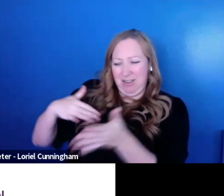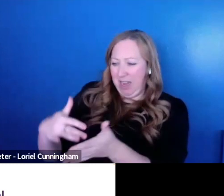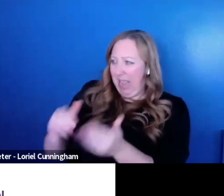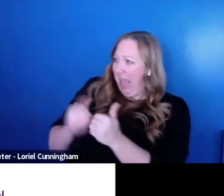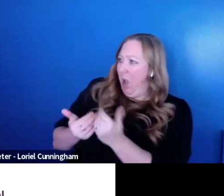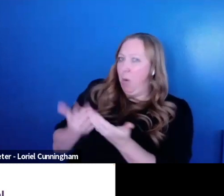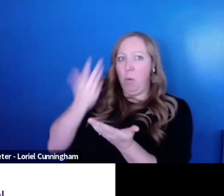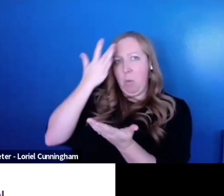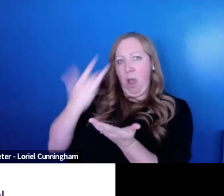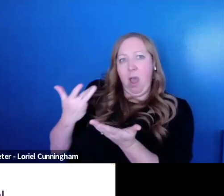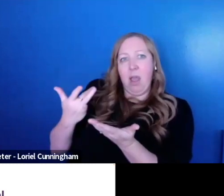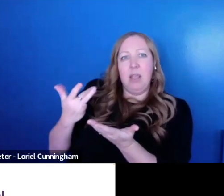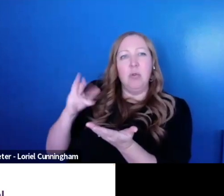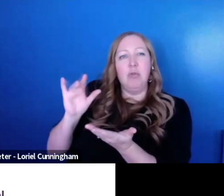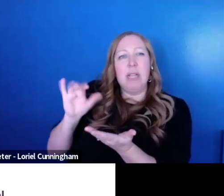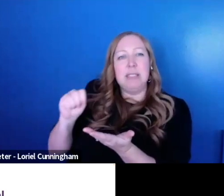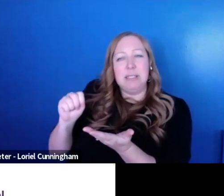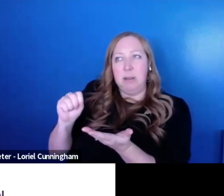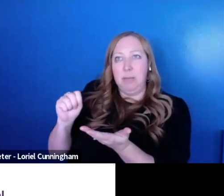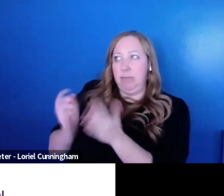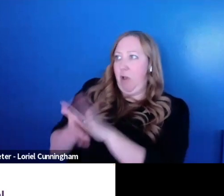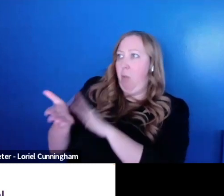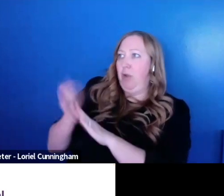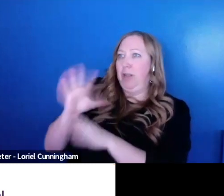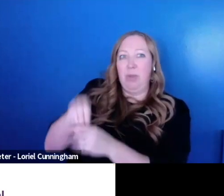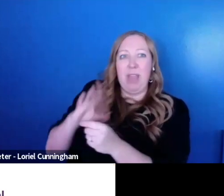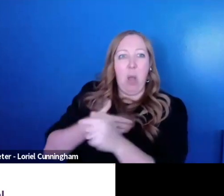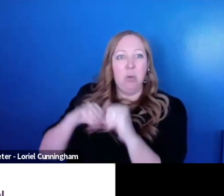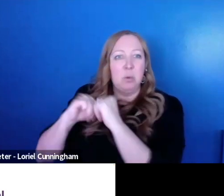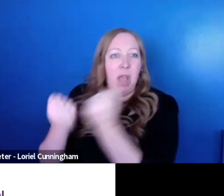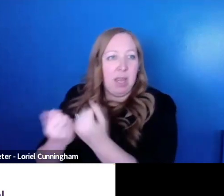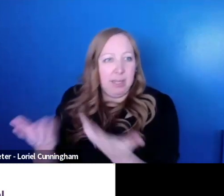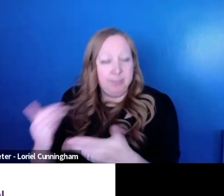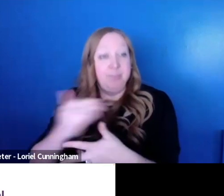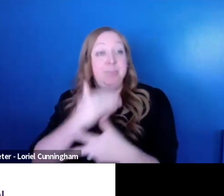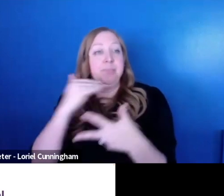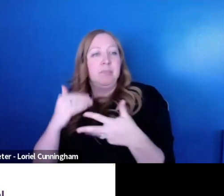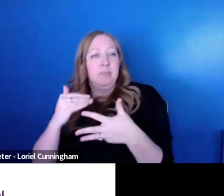about kind of early. Identify how racism works through our everyday and relied upon health practices, and why this